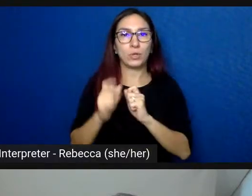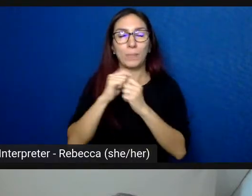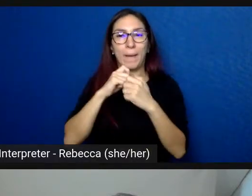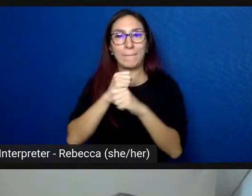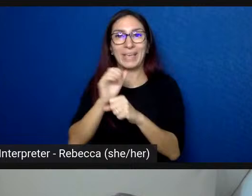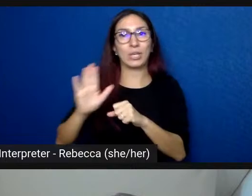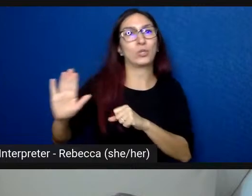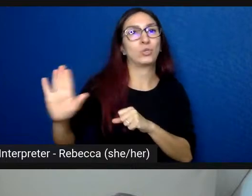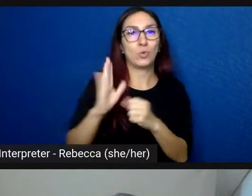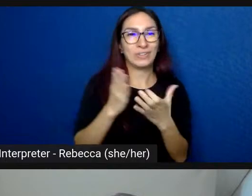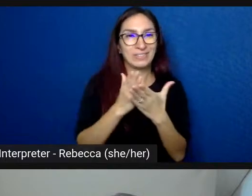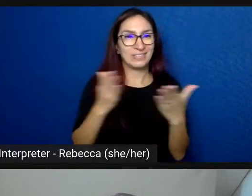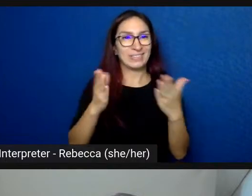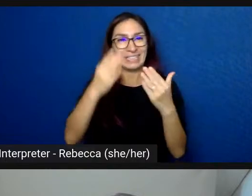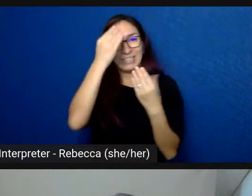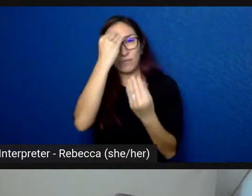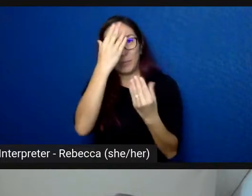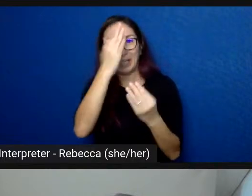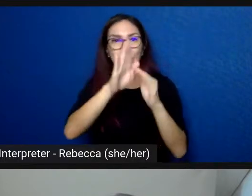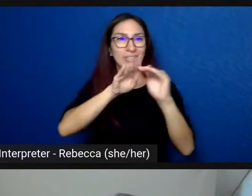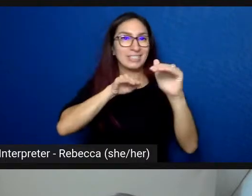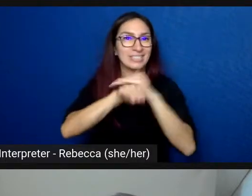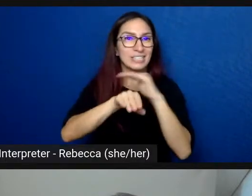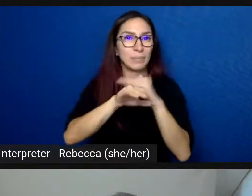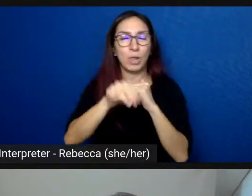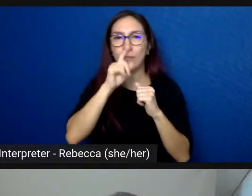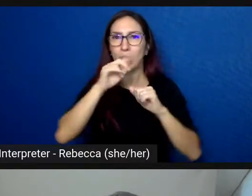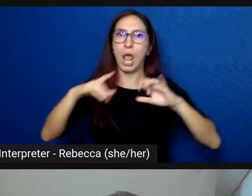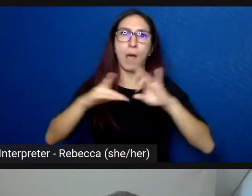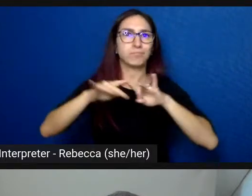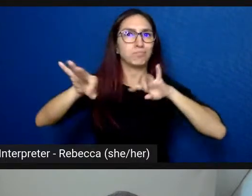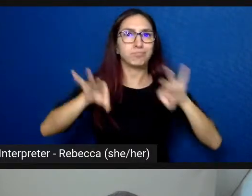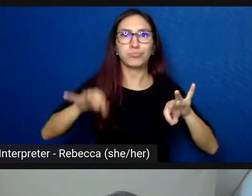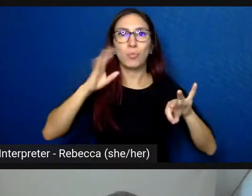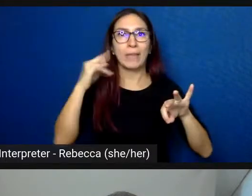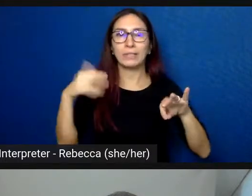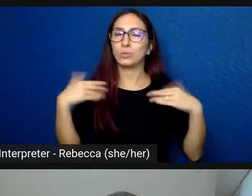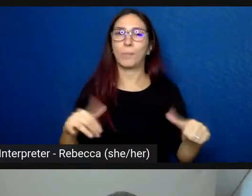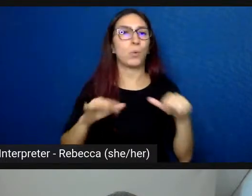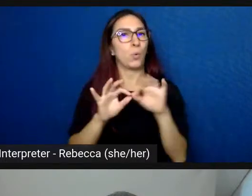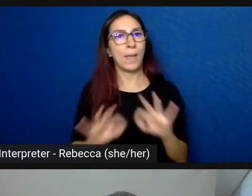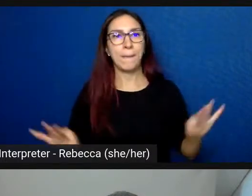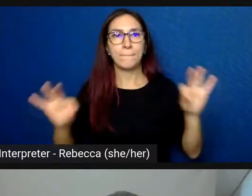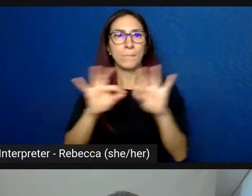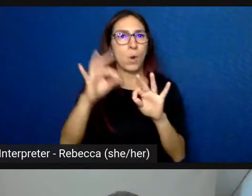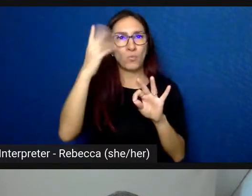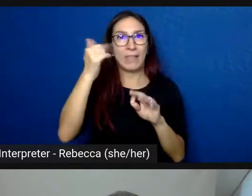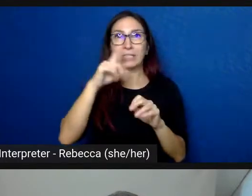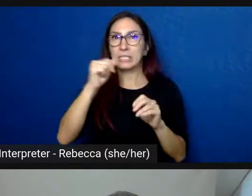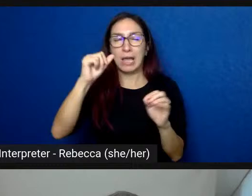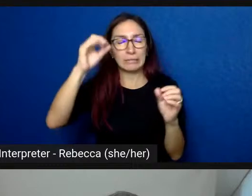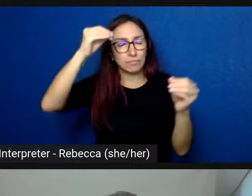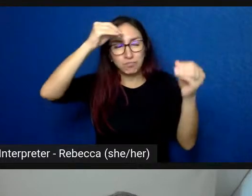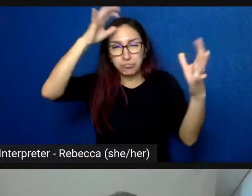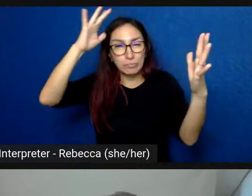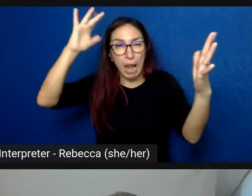and would like to show how you can boost conversions by making your web shop accessible and why this is so important and